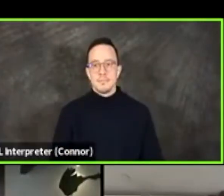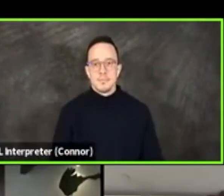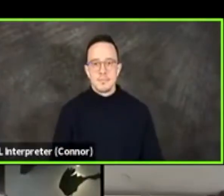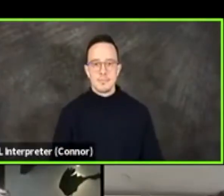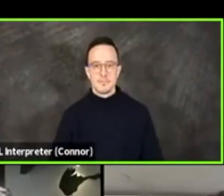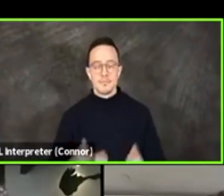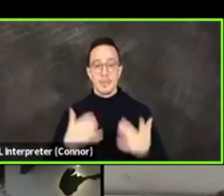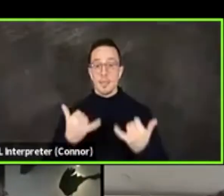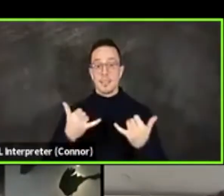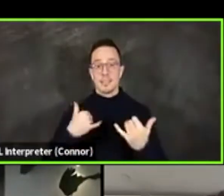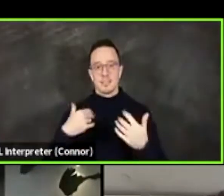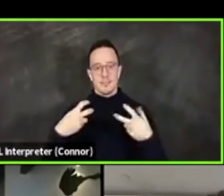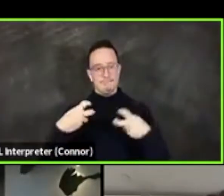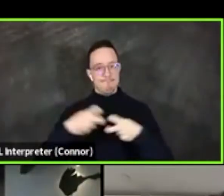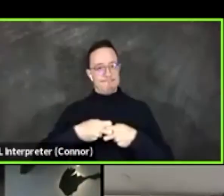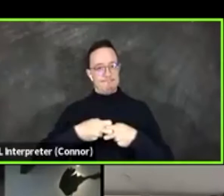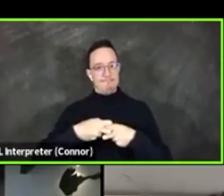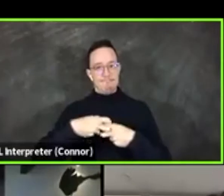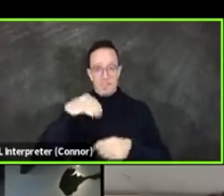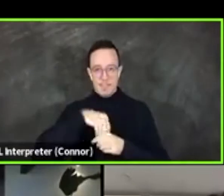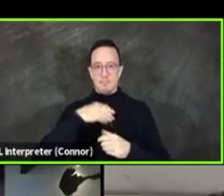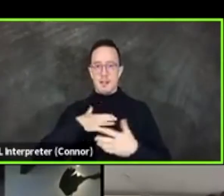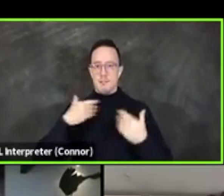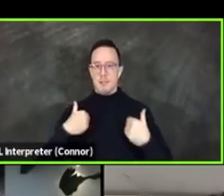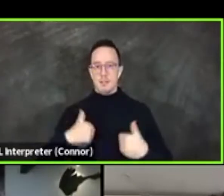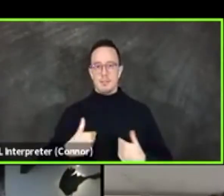THAT I INHERIT. AND I SEE THOSE, AS ALSO IN A CONTINUUM